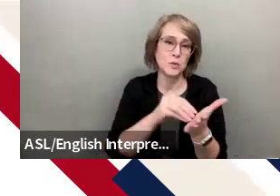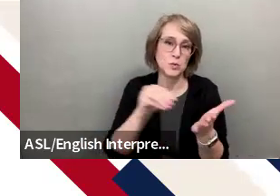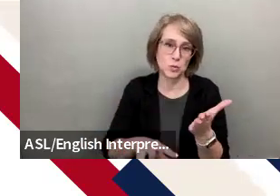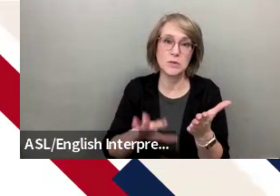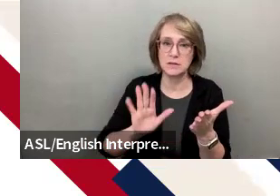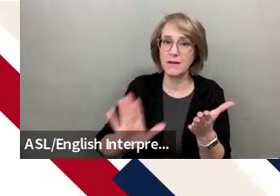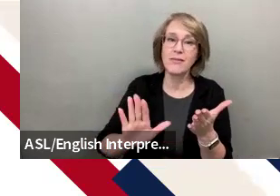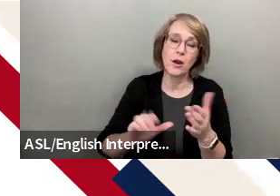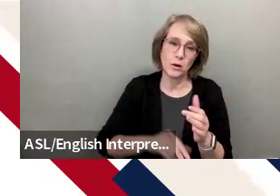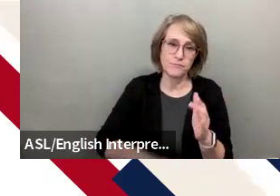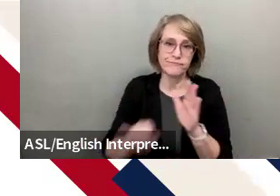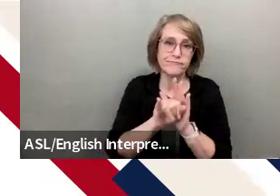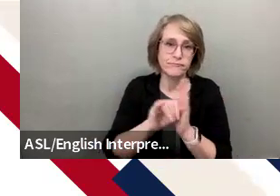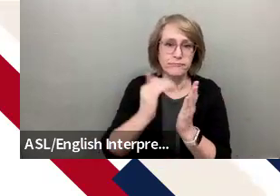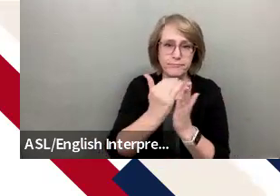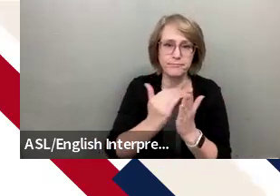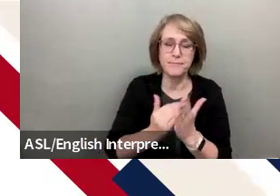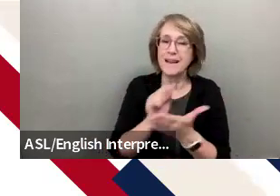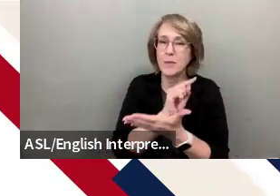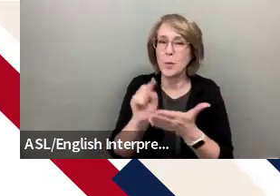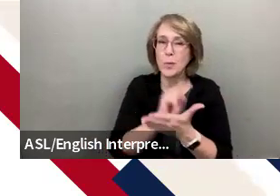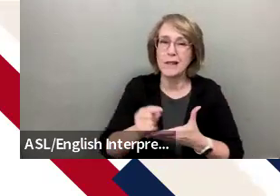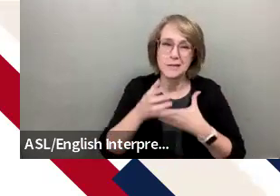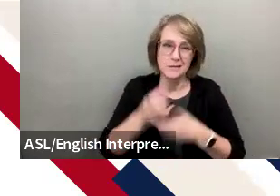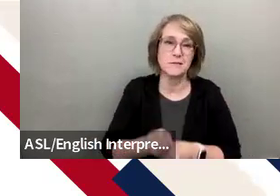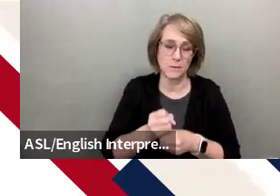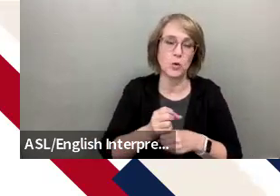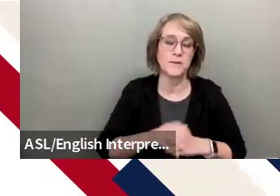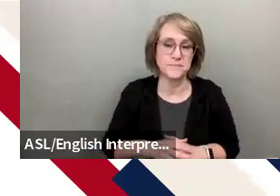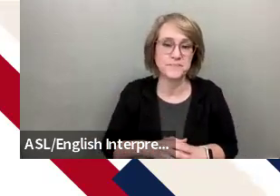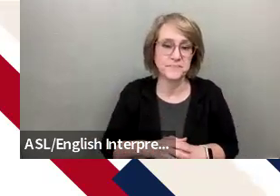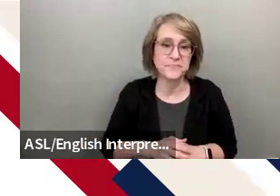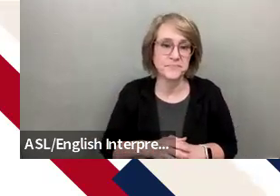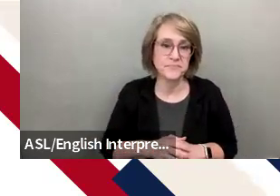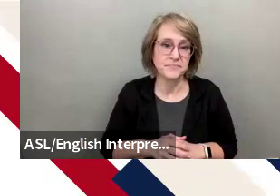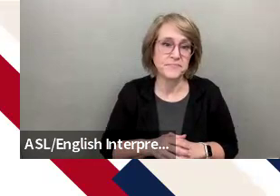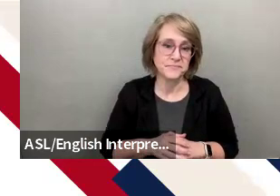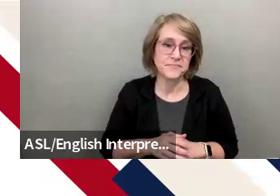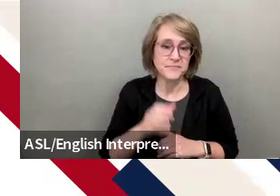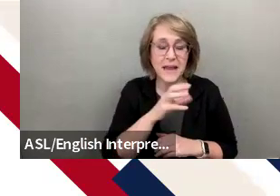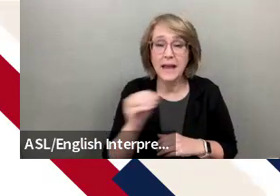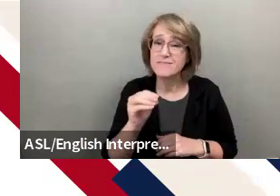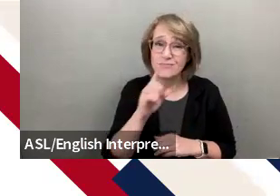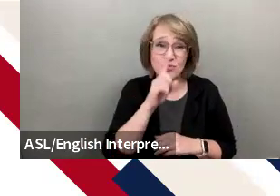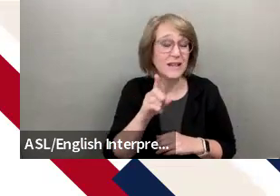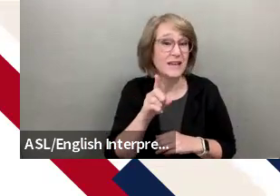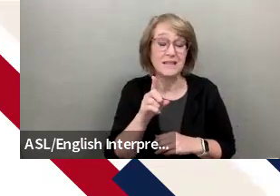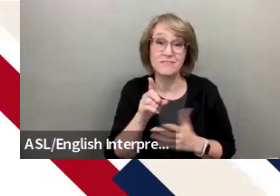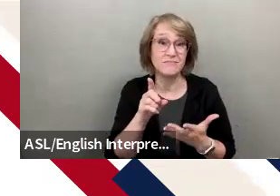IN THE WEEKLY SUMMARIES WHICH IS GREAT. YEAH JUST THE OVERALL MAINTAINING CONNECTIONS